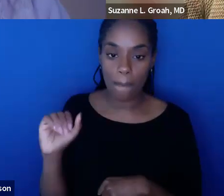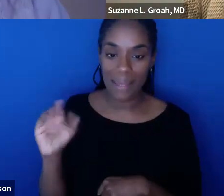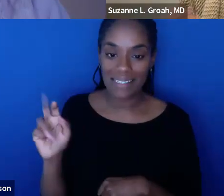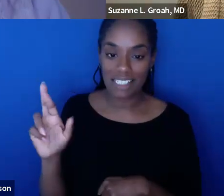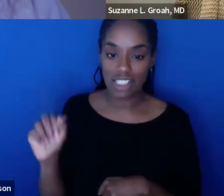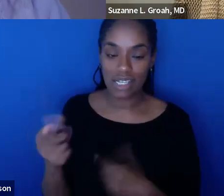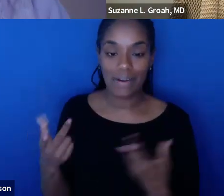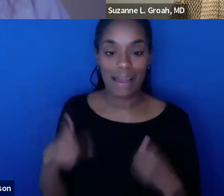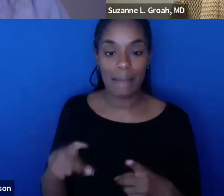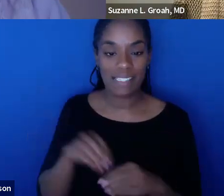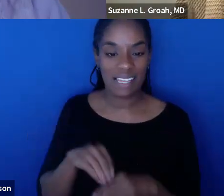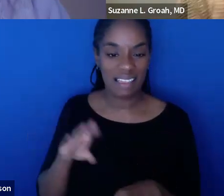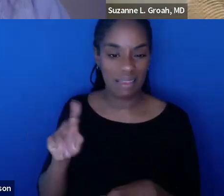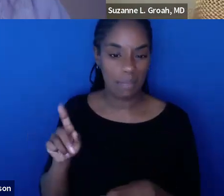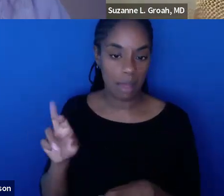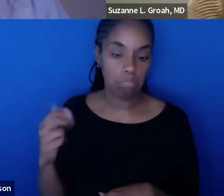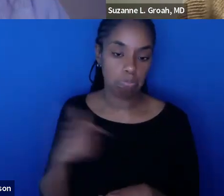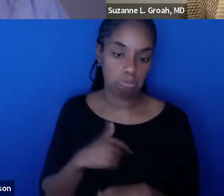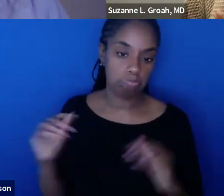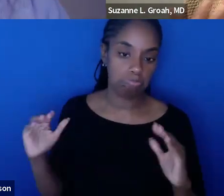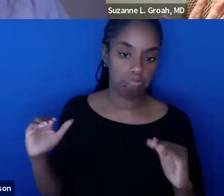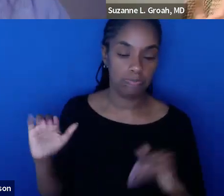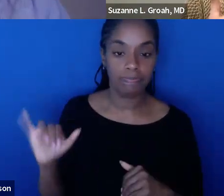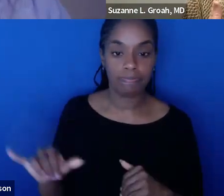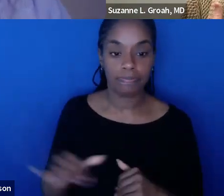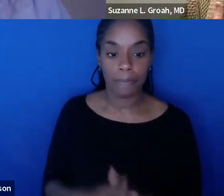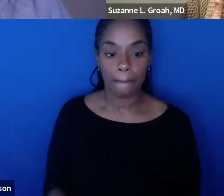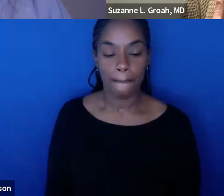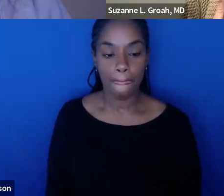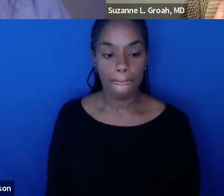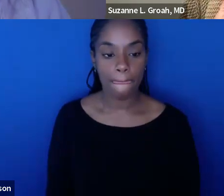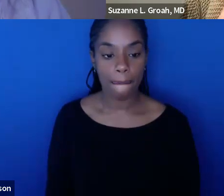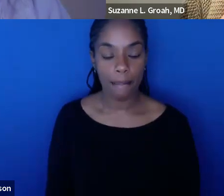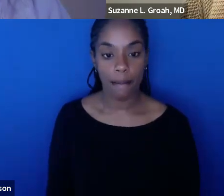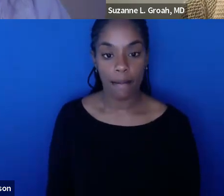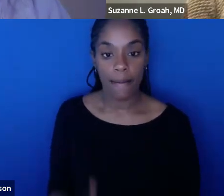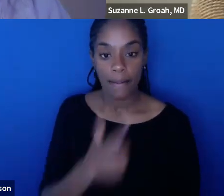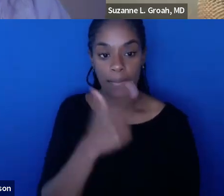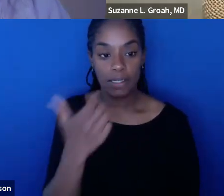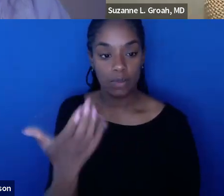So we expected that. Then what I expected because of what I was taught in medical school from the